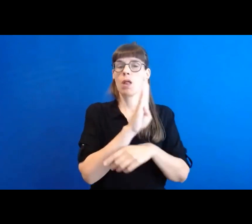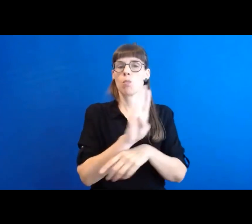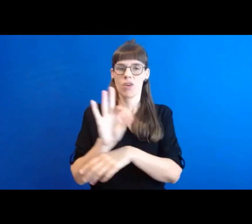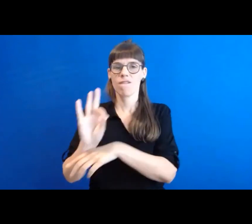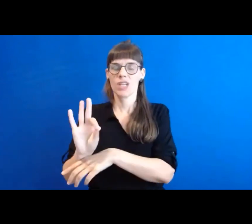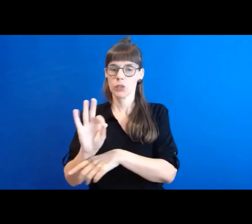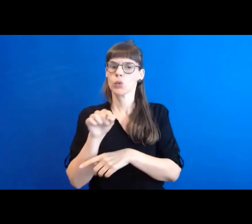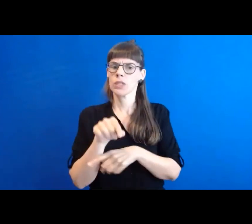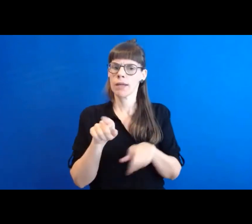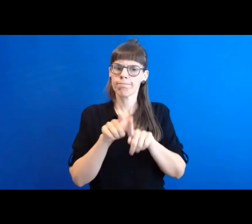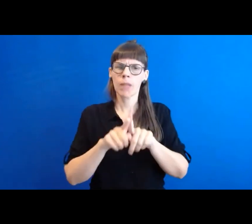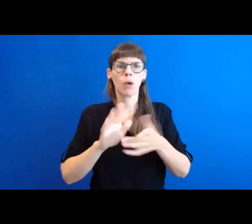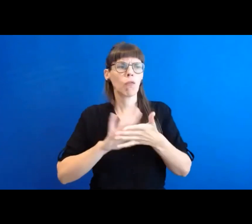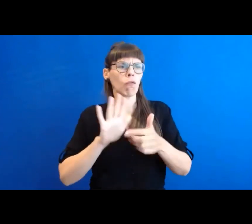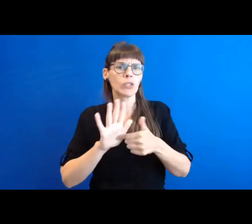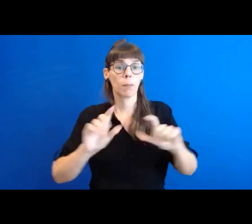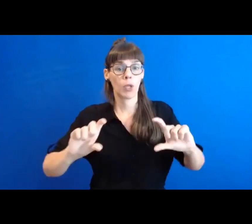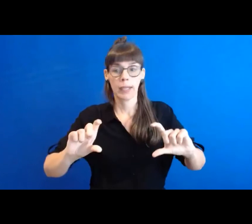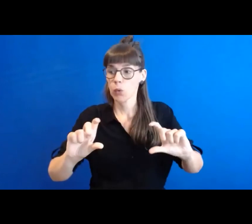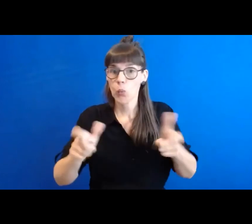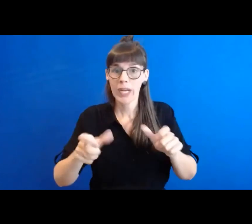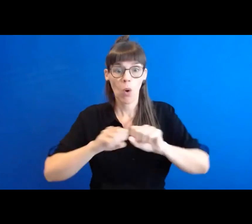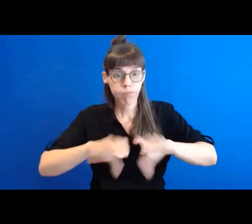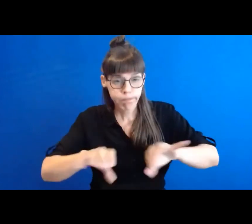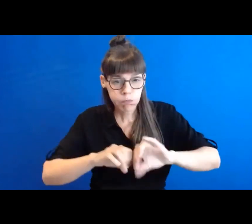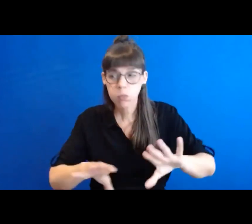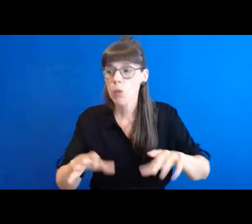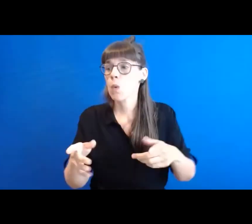could share with communities. Things we have done, for example,